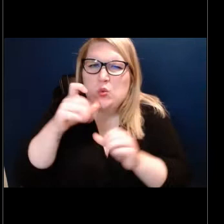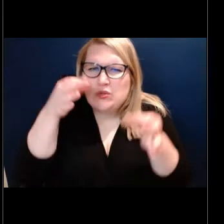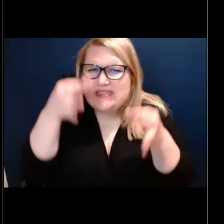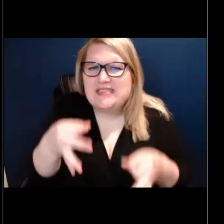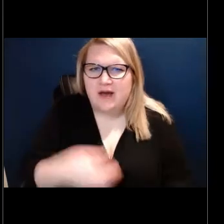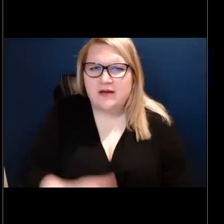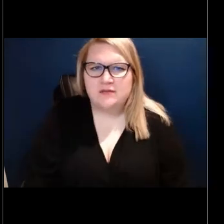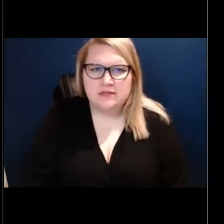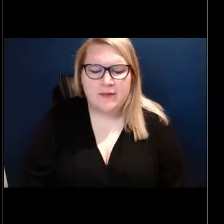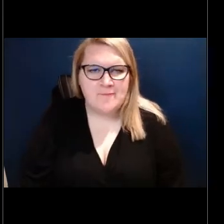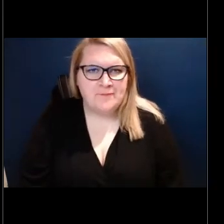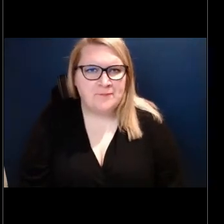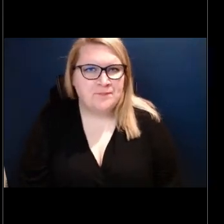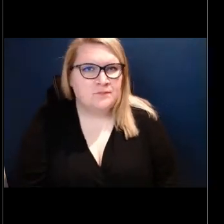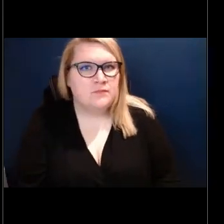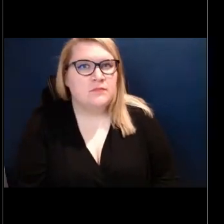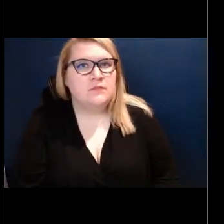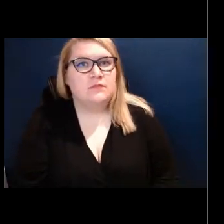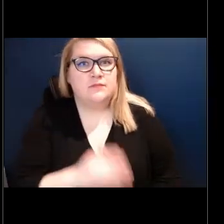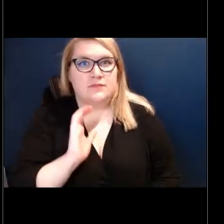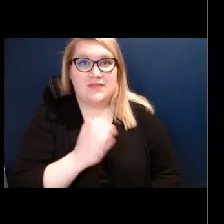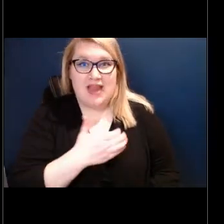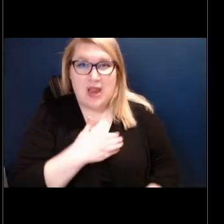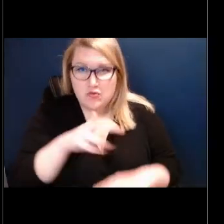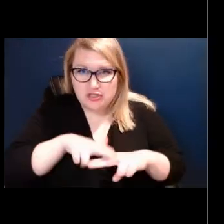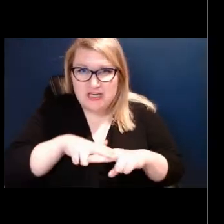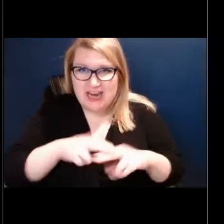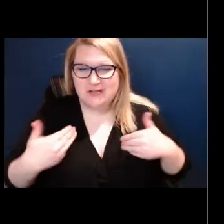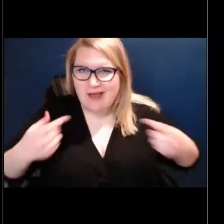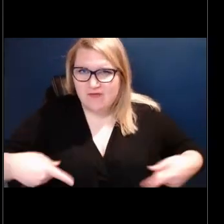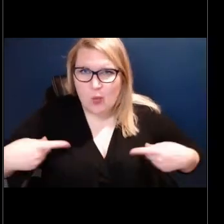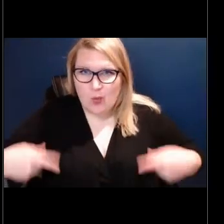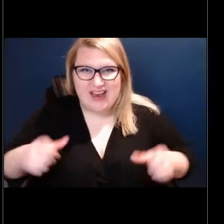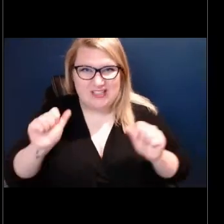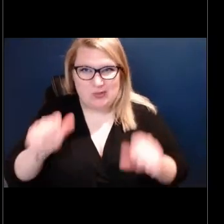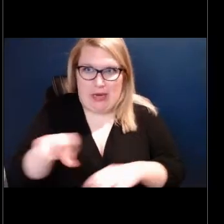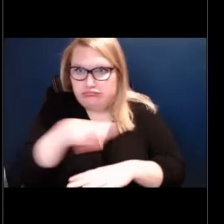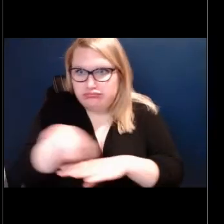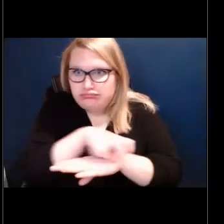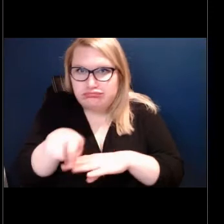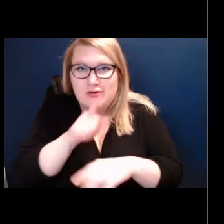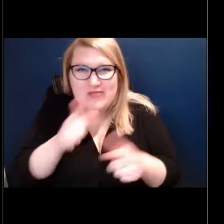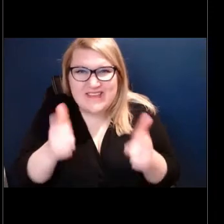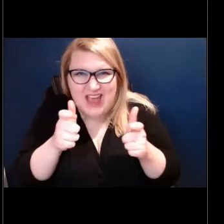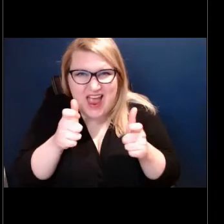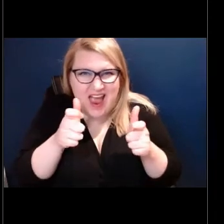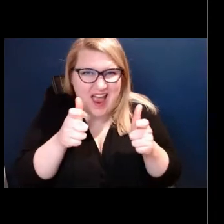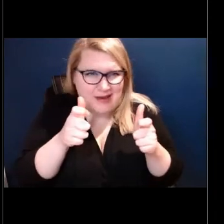Yeah, that's because our chairs have wheels and we can move very fast from one computer screen to another.